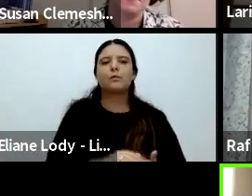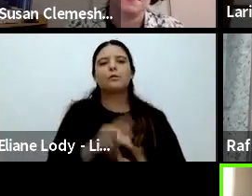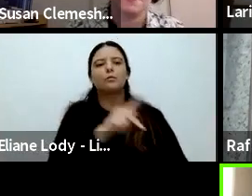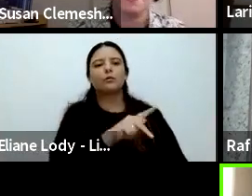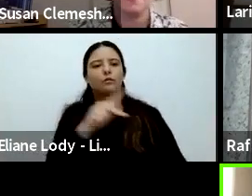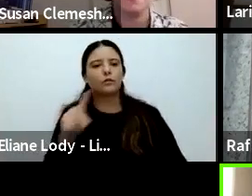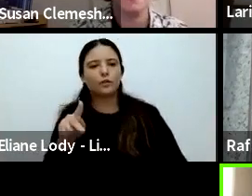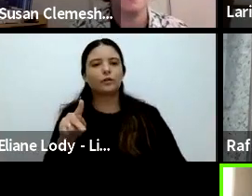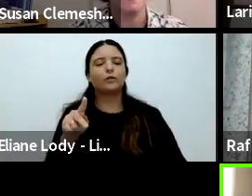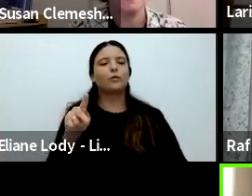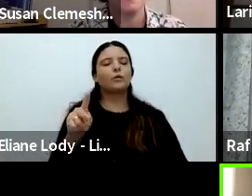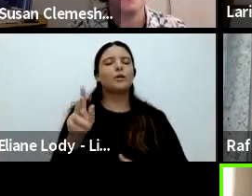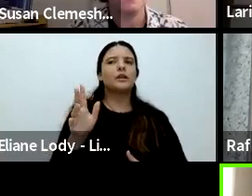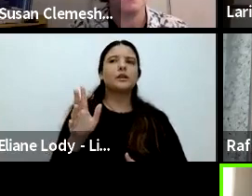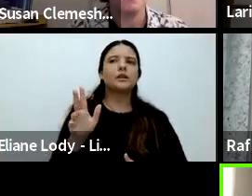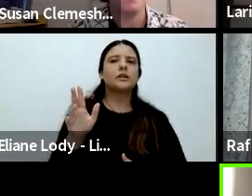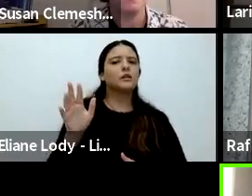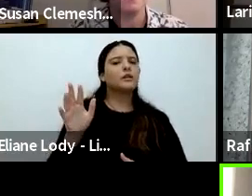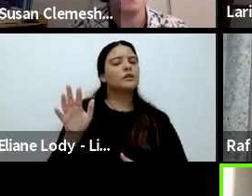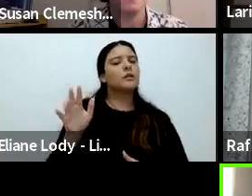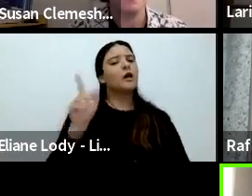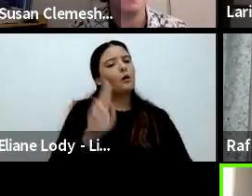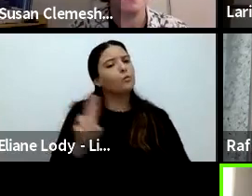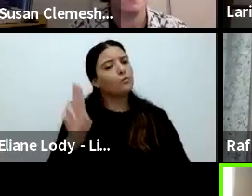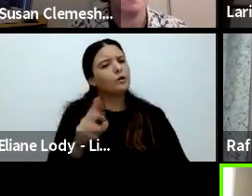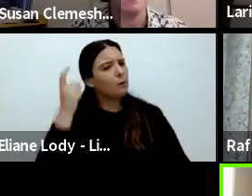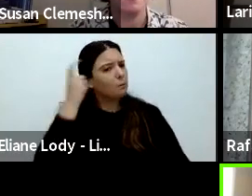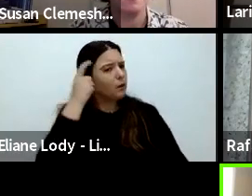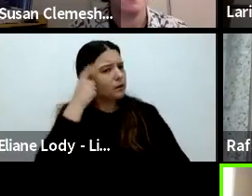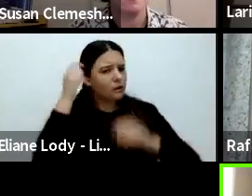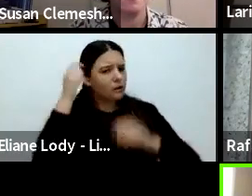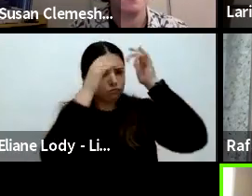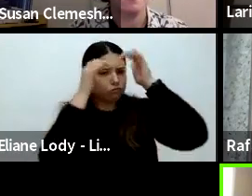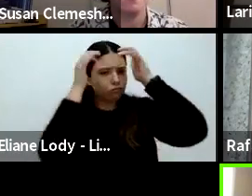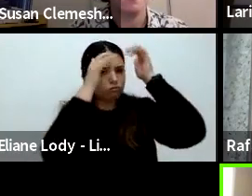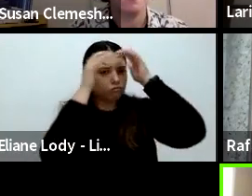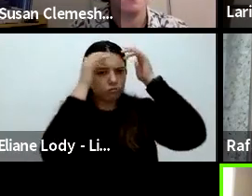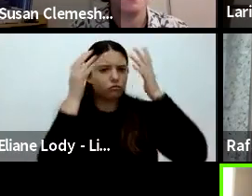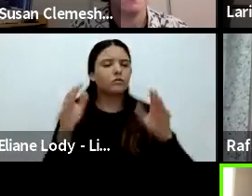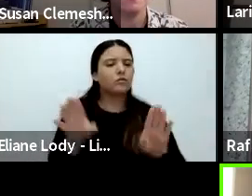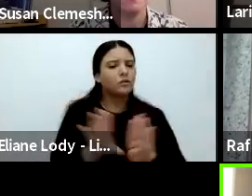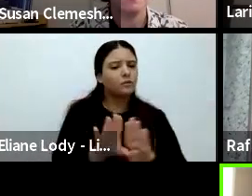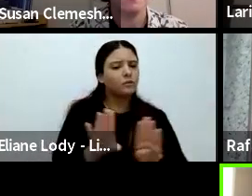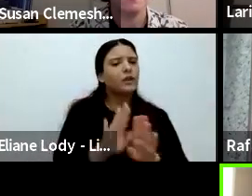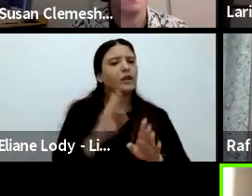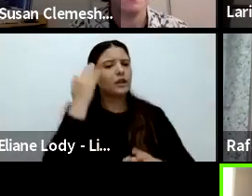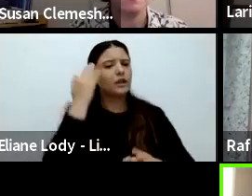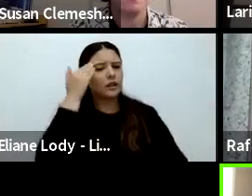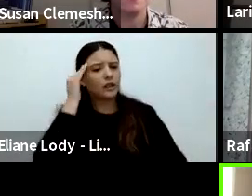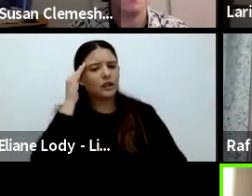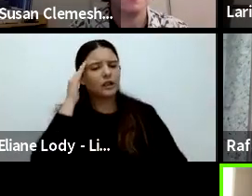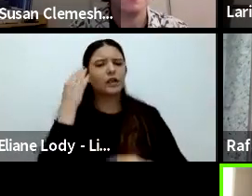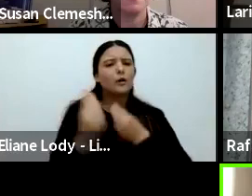reflect on those. tools right. them and engage with them them and engage with them and